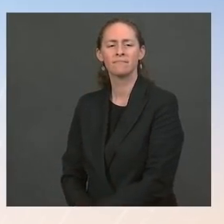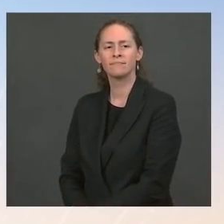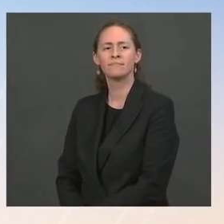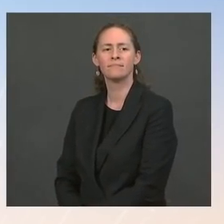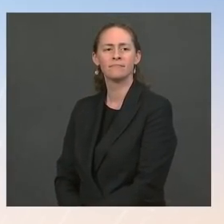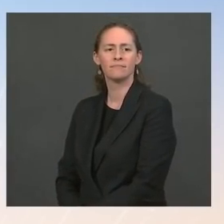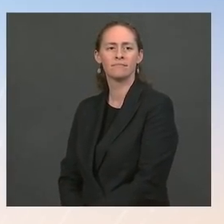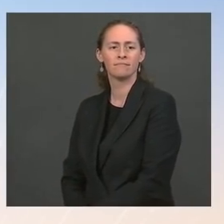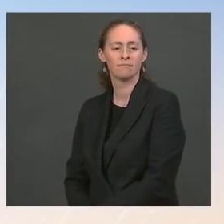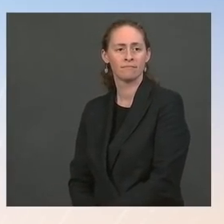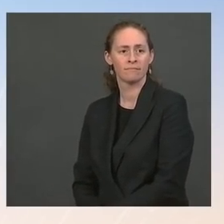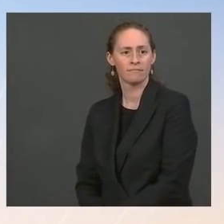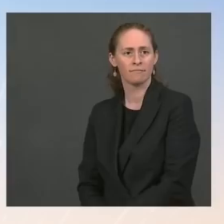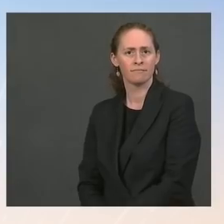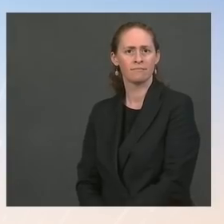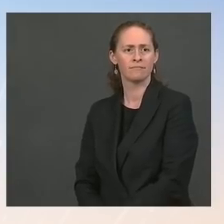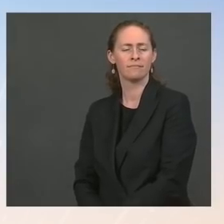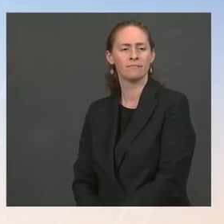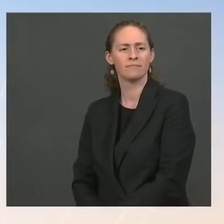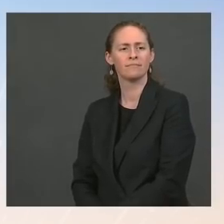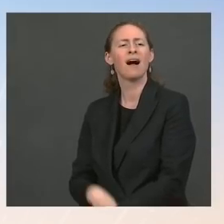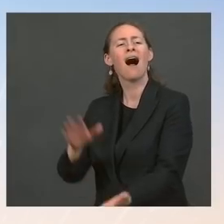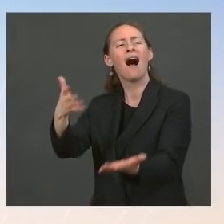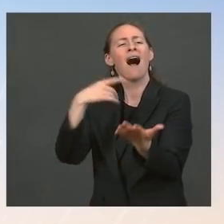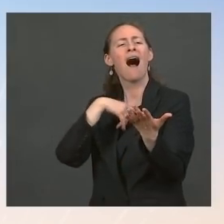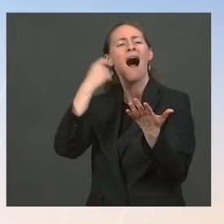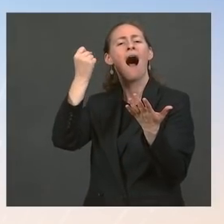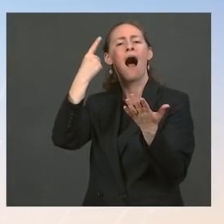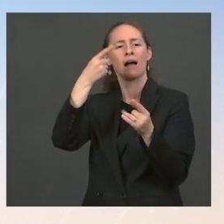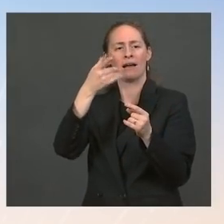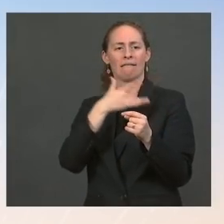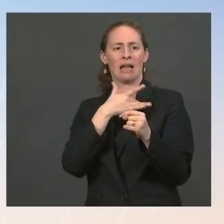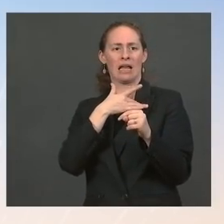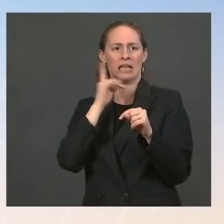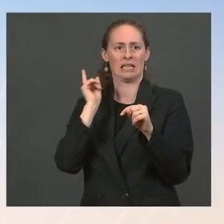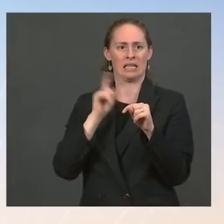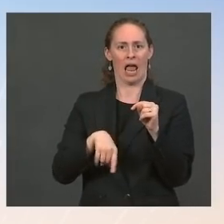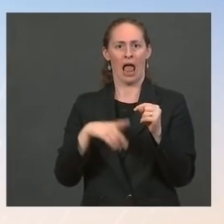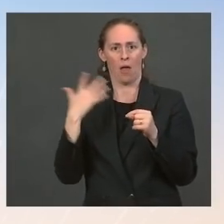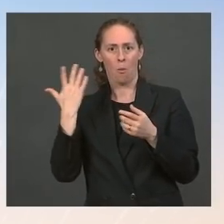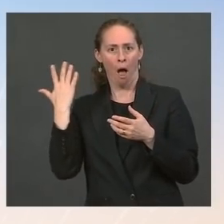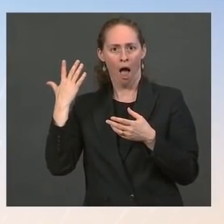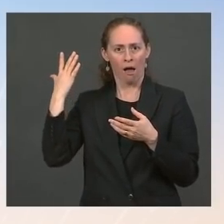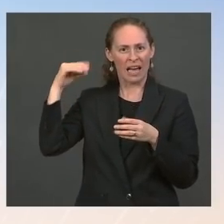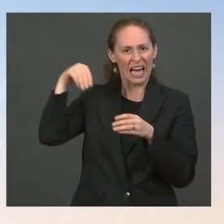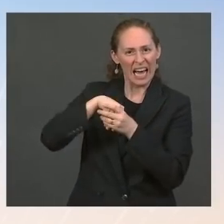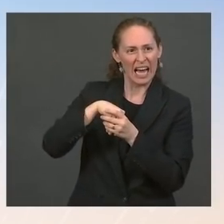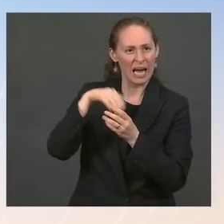and I'm not -- I understand you can't say what's in or out of the bill, but you feel like you can meet your climate goals